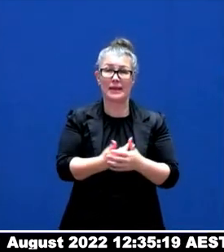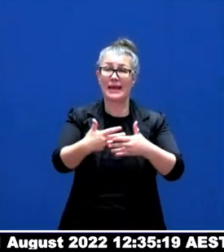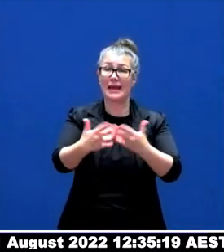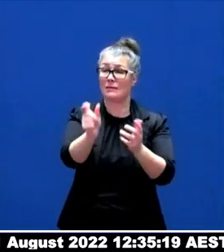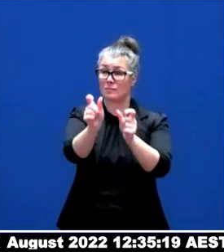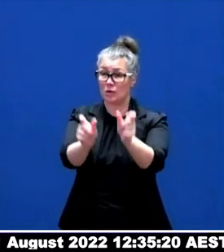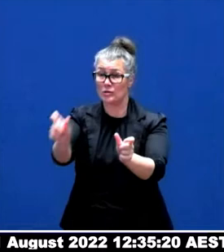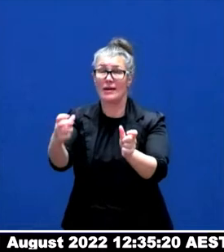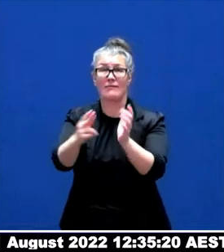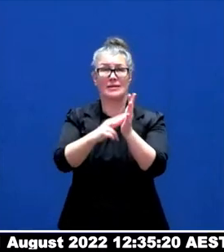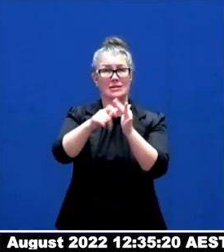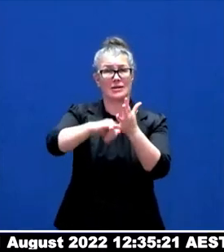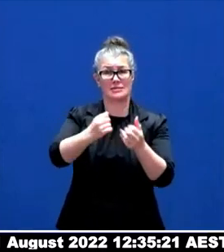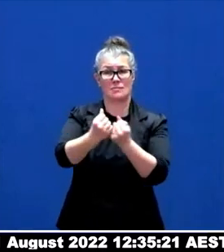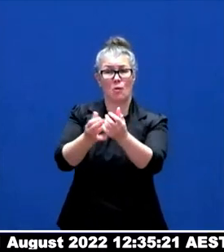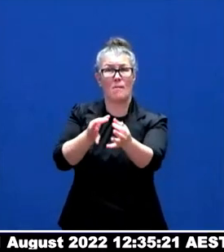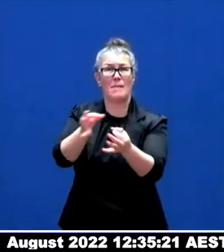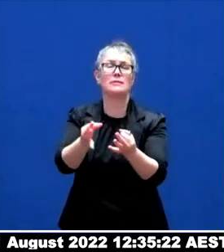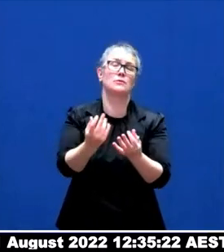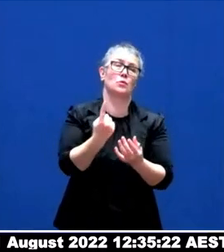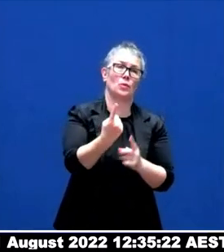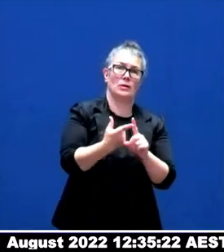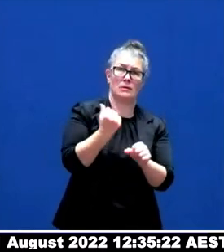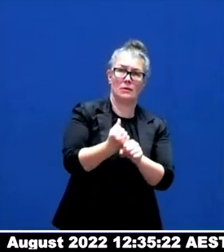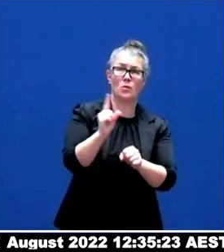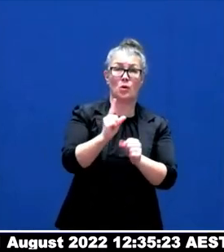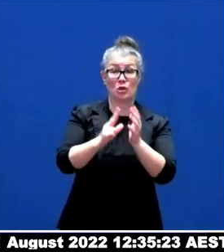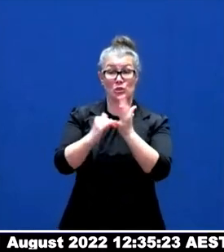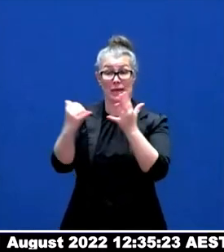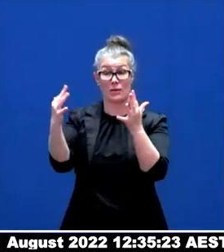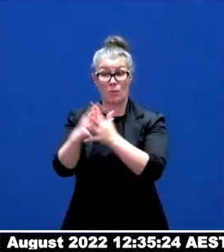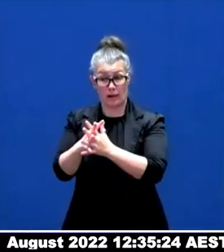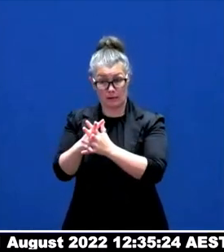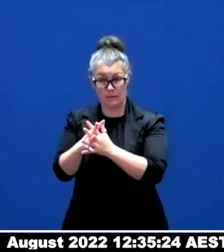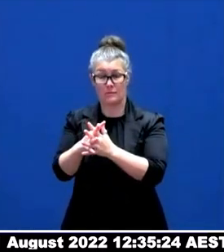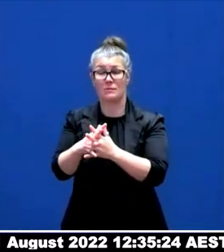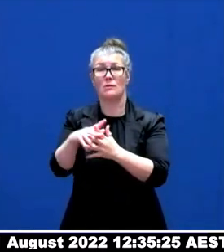support plans. So, a few examples is New South Wales do contribute funding for